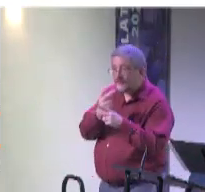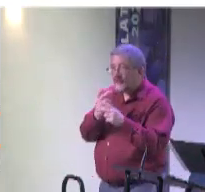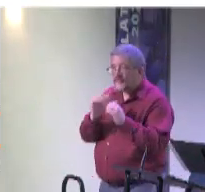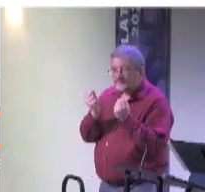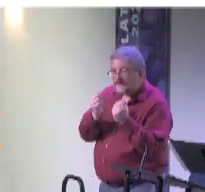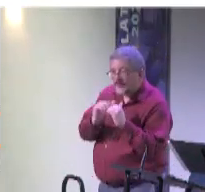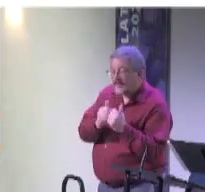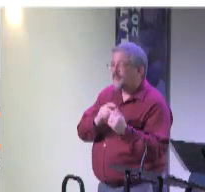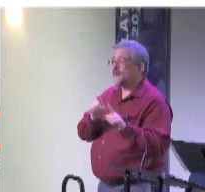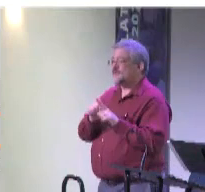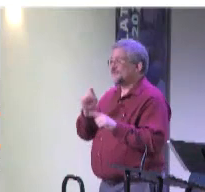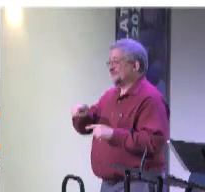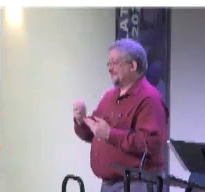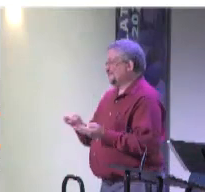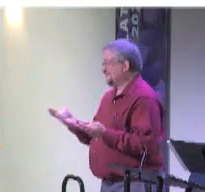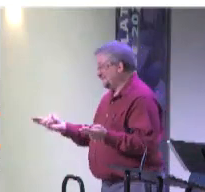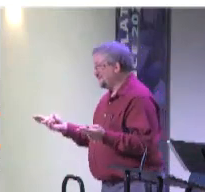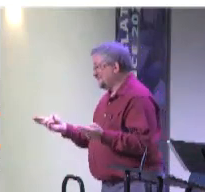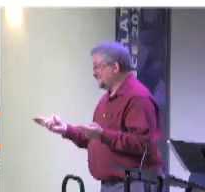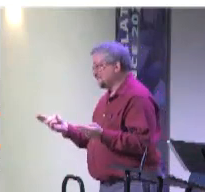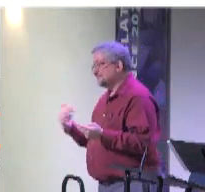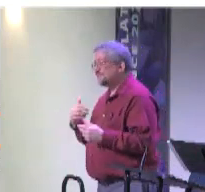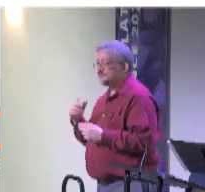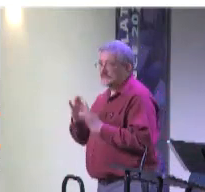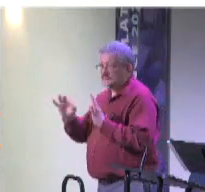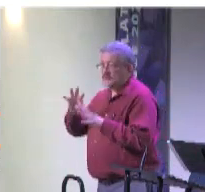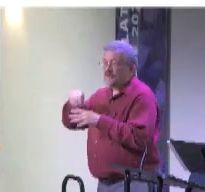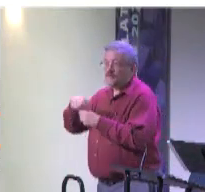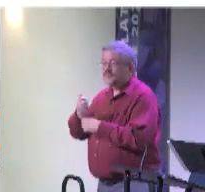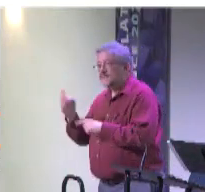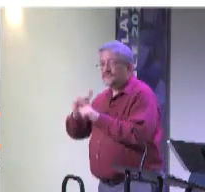So SLTT does not only benefit the rough draft process, It also contains a number of additional resources that are certainly helpful to the translation team.